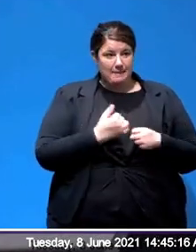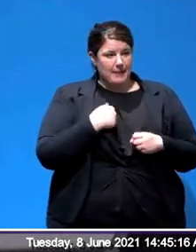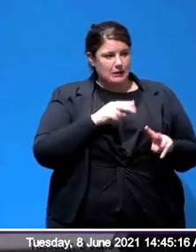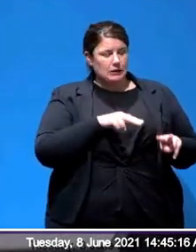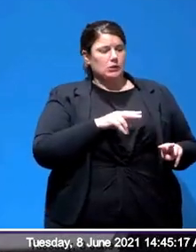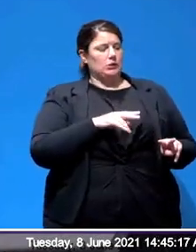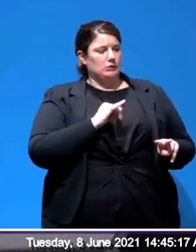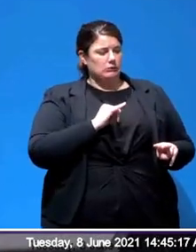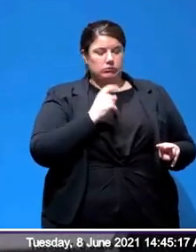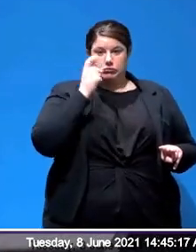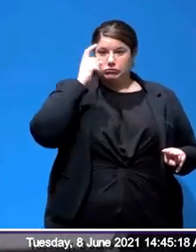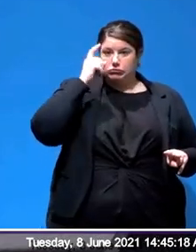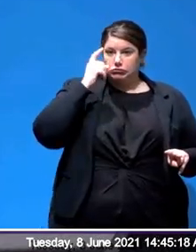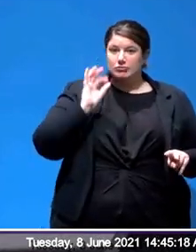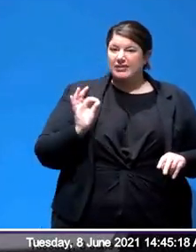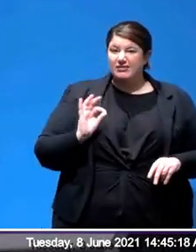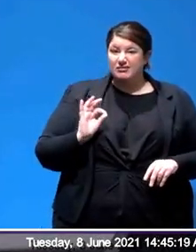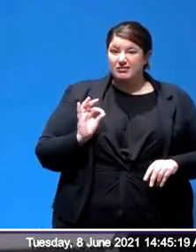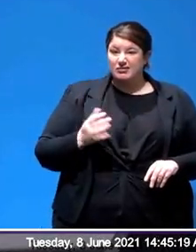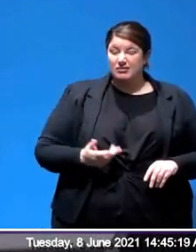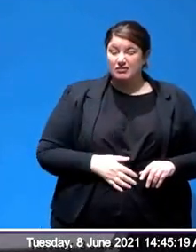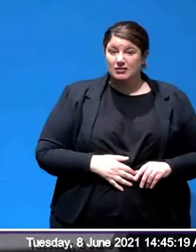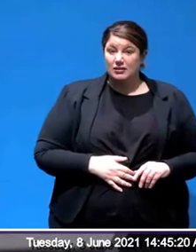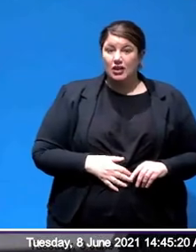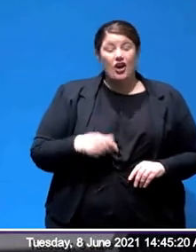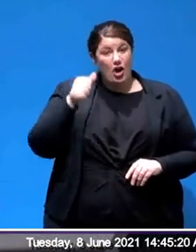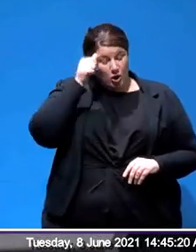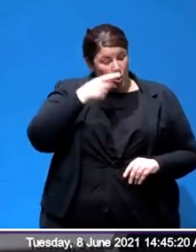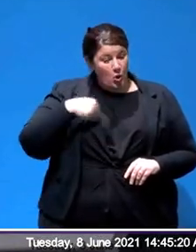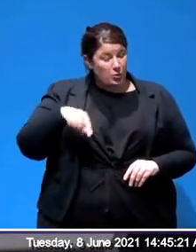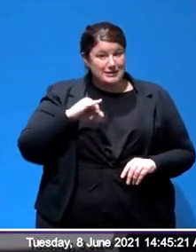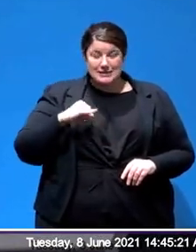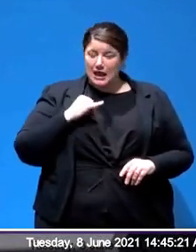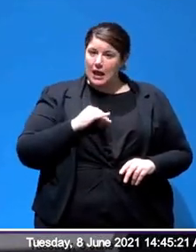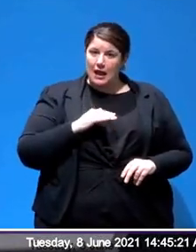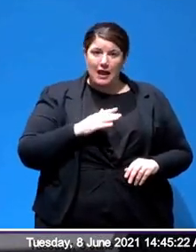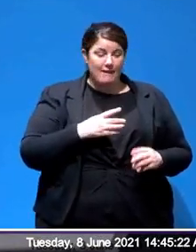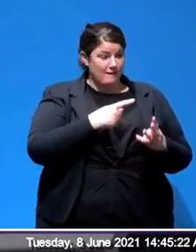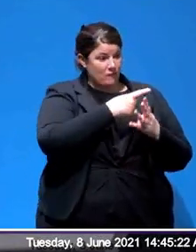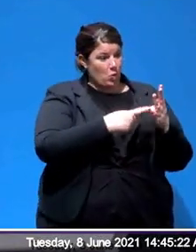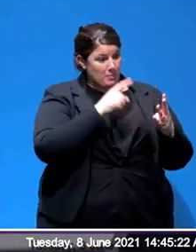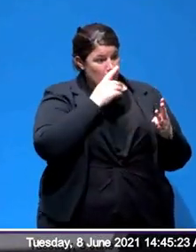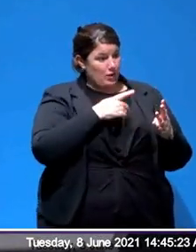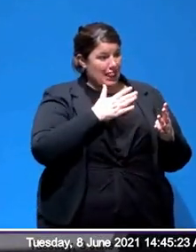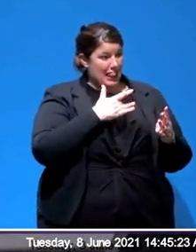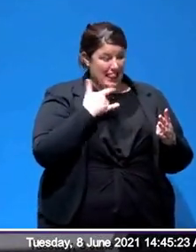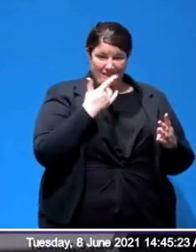I know the staff cared for Daniel, cared for all four men that lived there and were very fond of them.